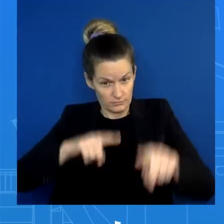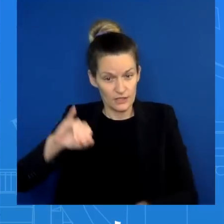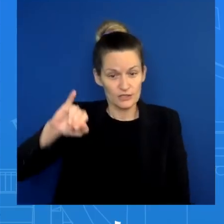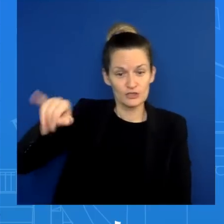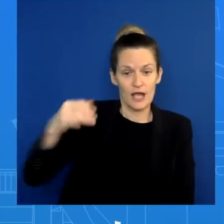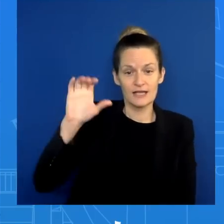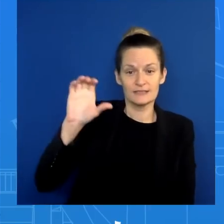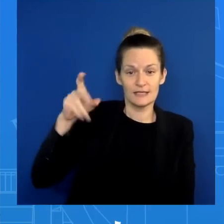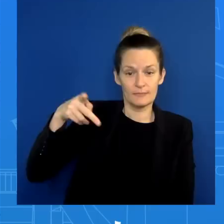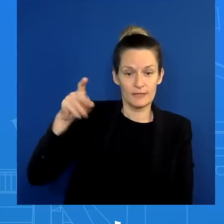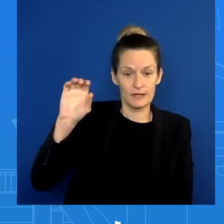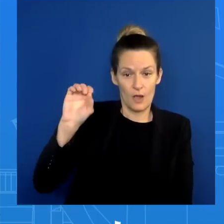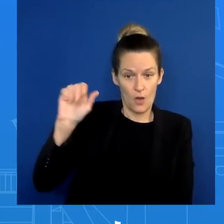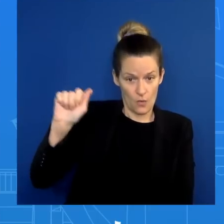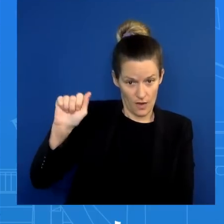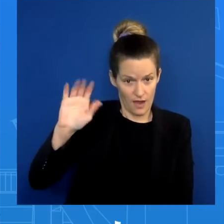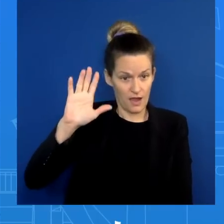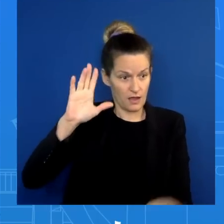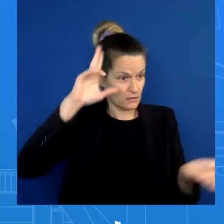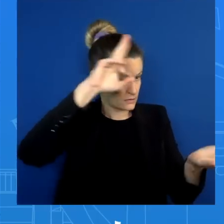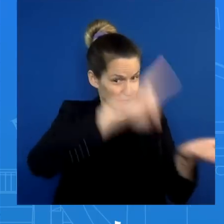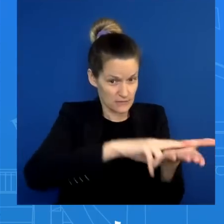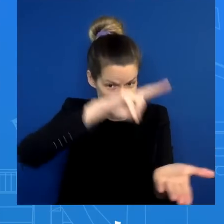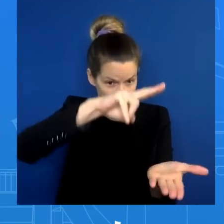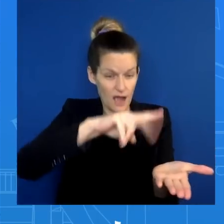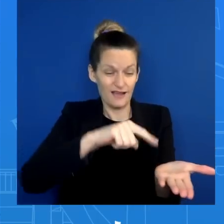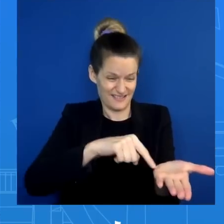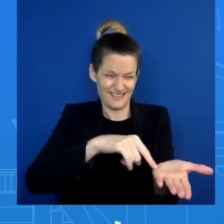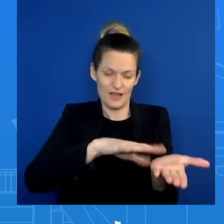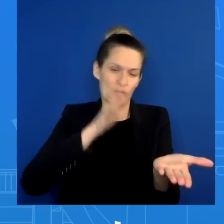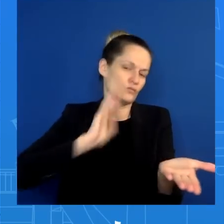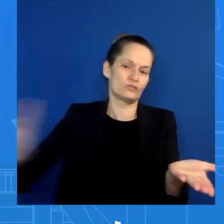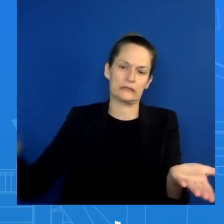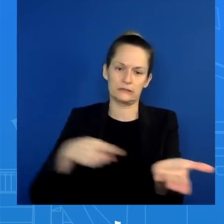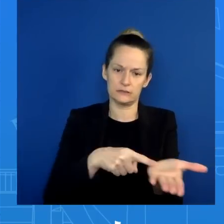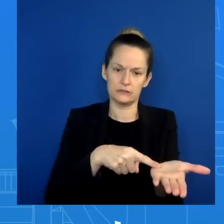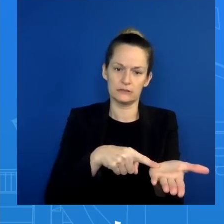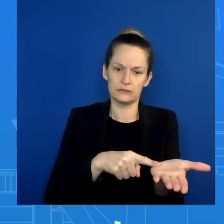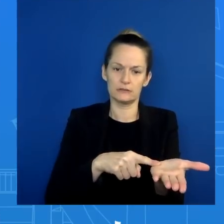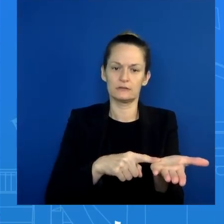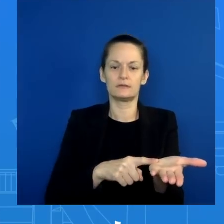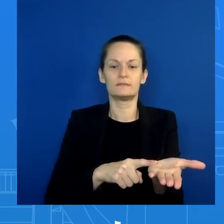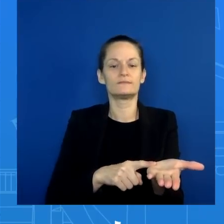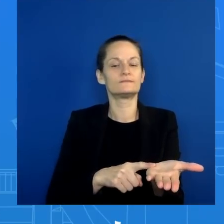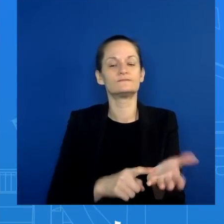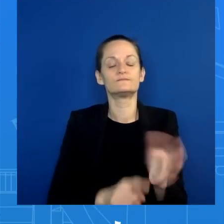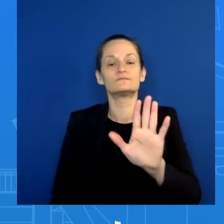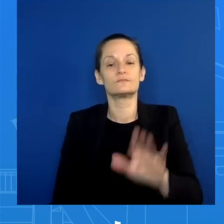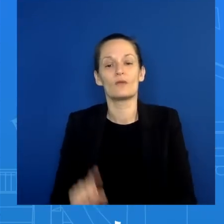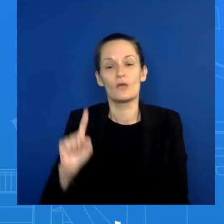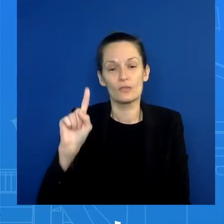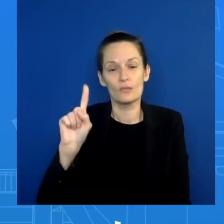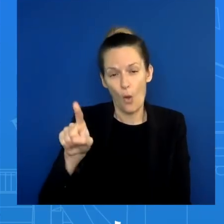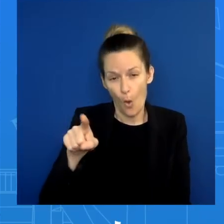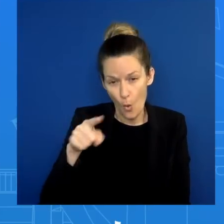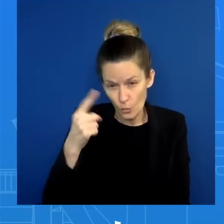The national security interest of the United States. So again, we have always said diplomacy